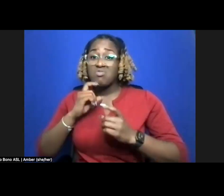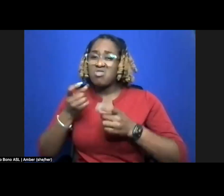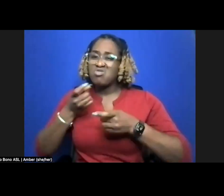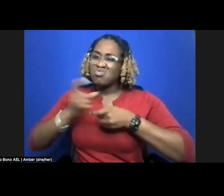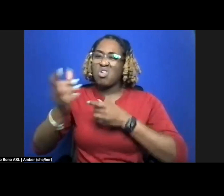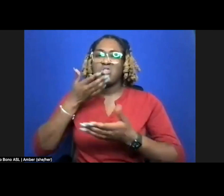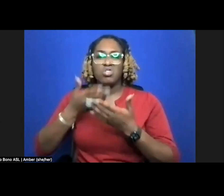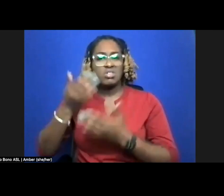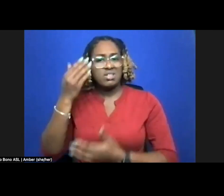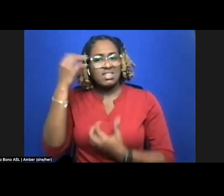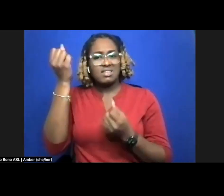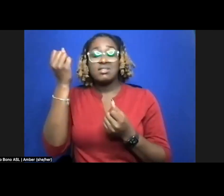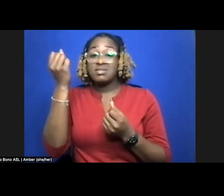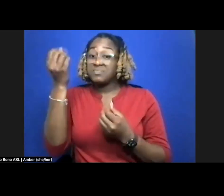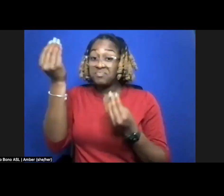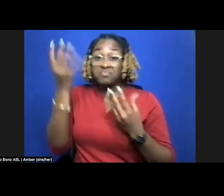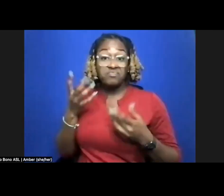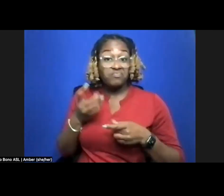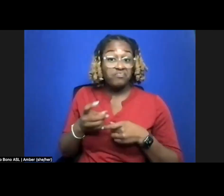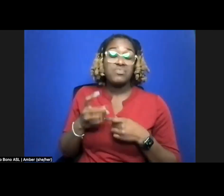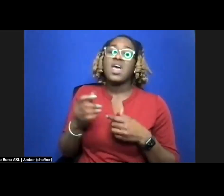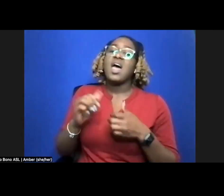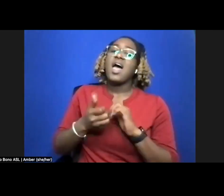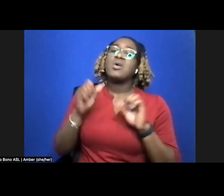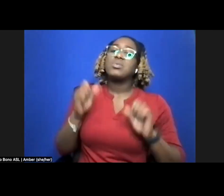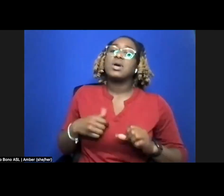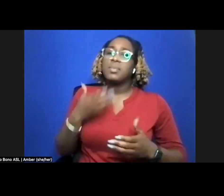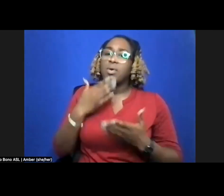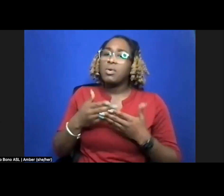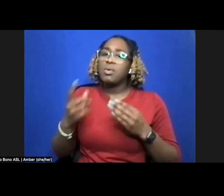riddle me this: how can i be well when my lawn is always burning?